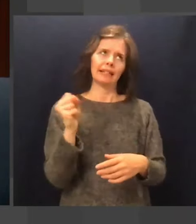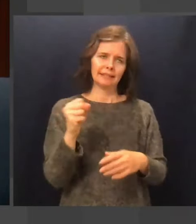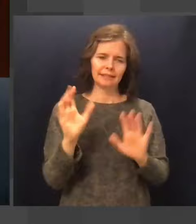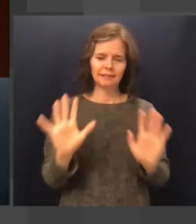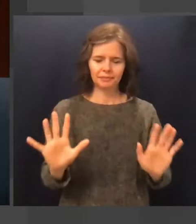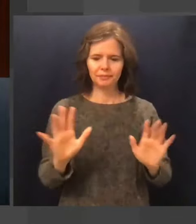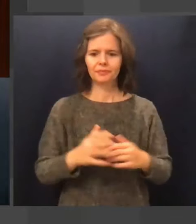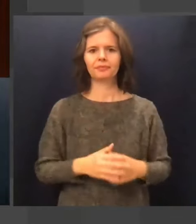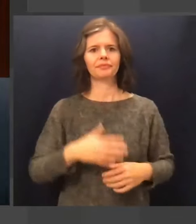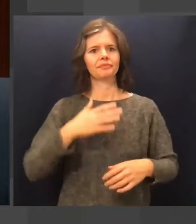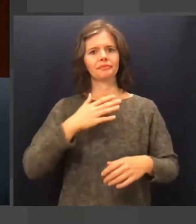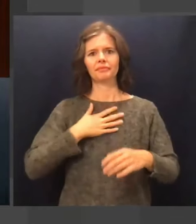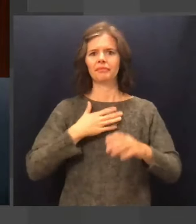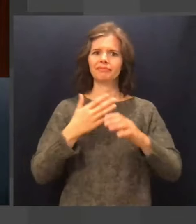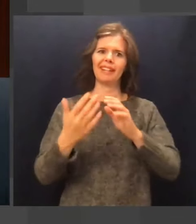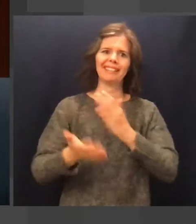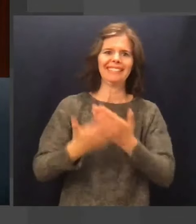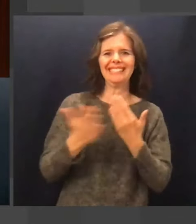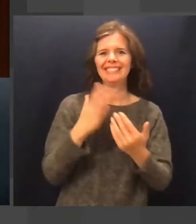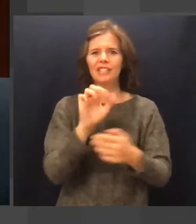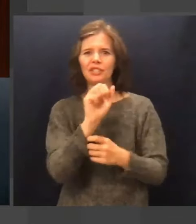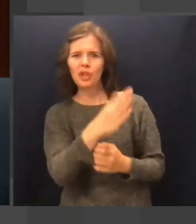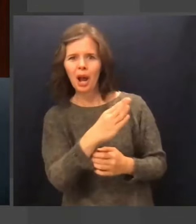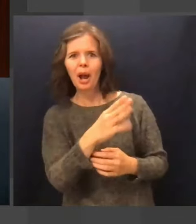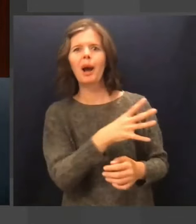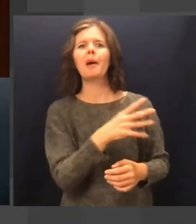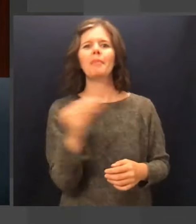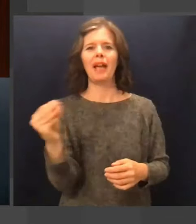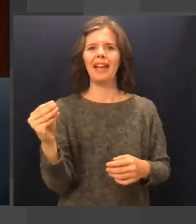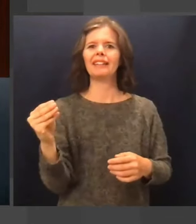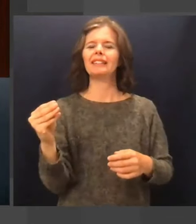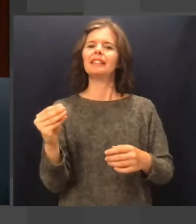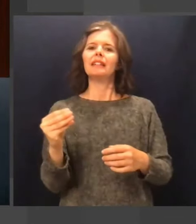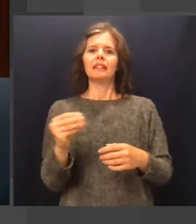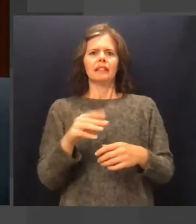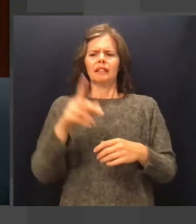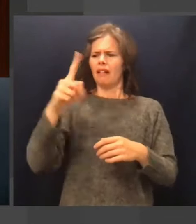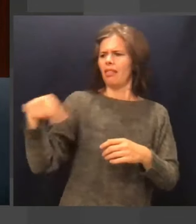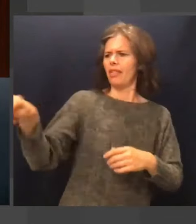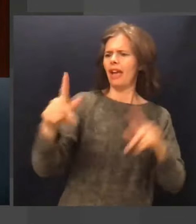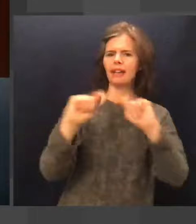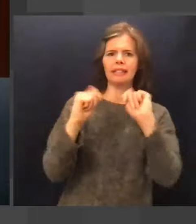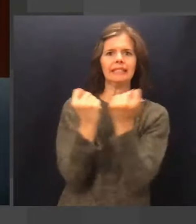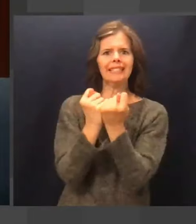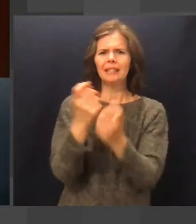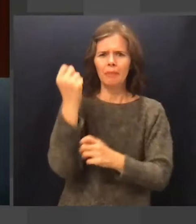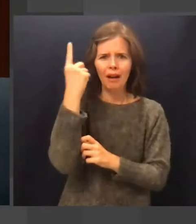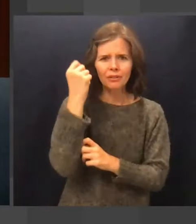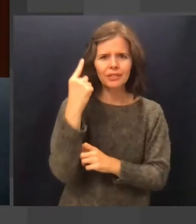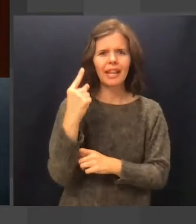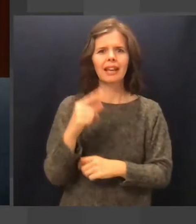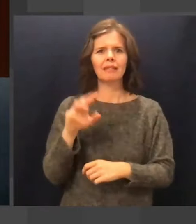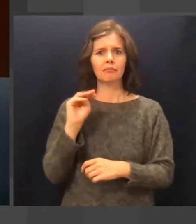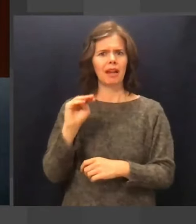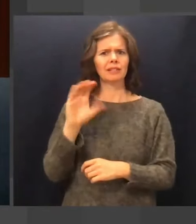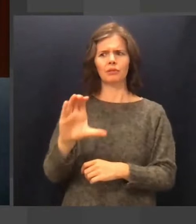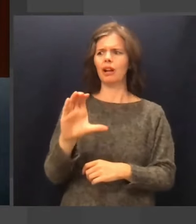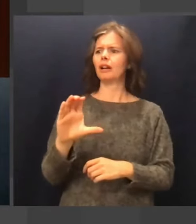EASIER BECAUSE EVERYONE IS SO TALENTED AND IN THIS CASE THE